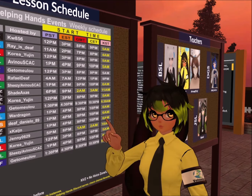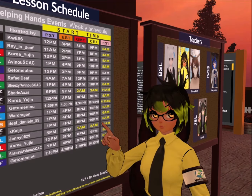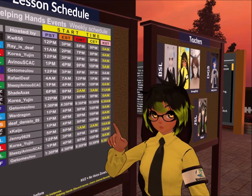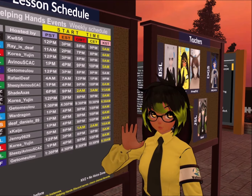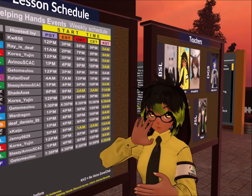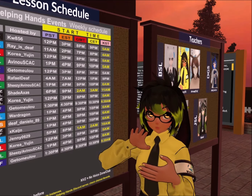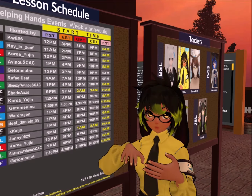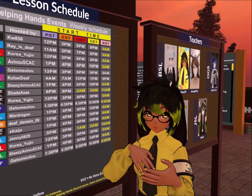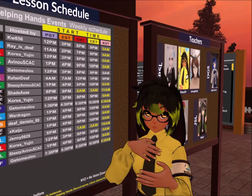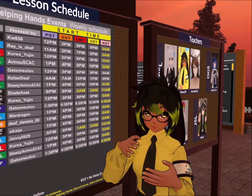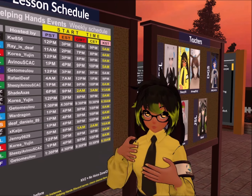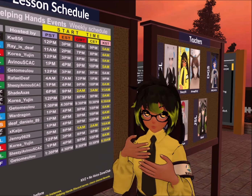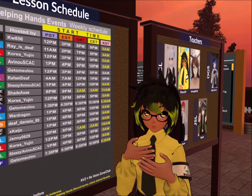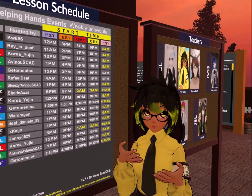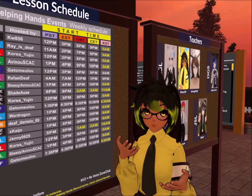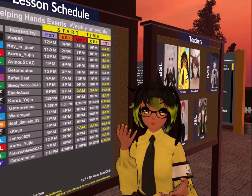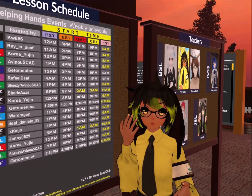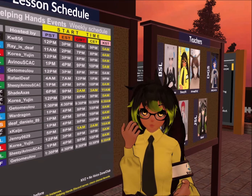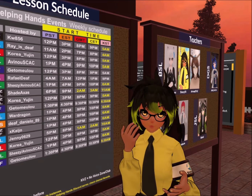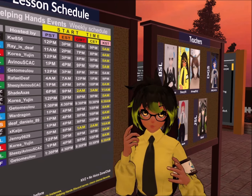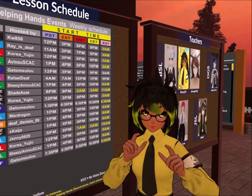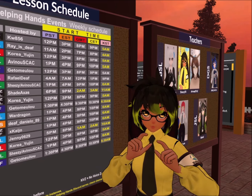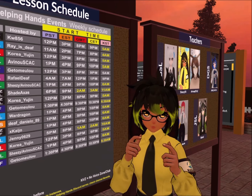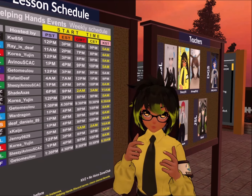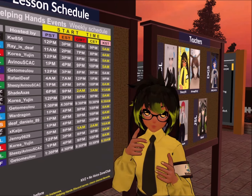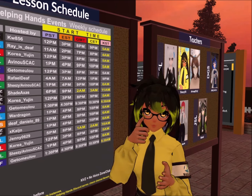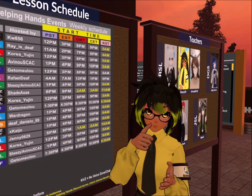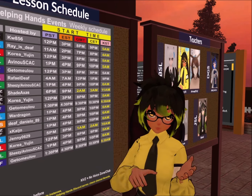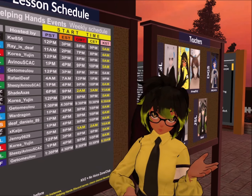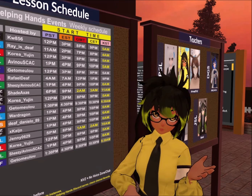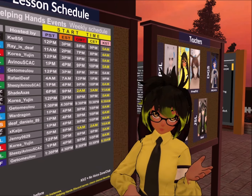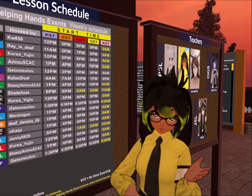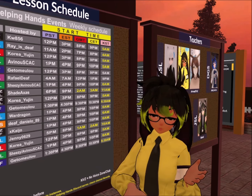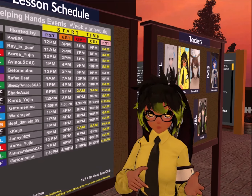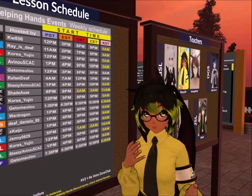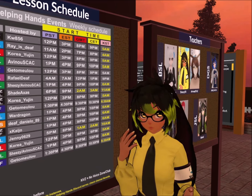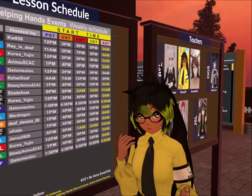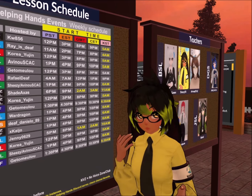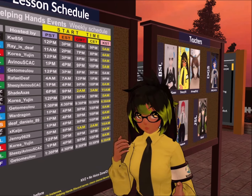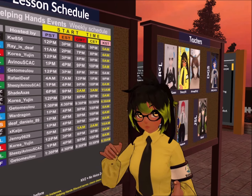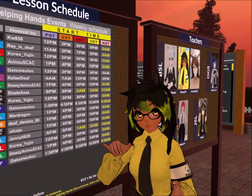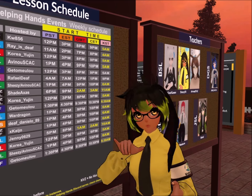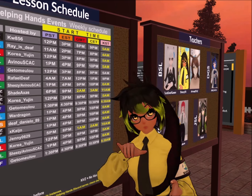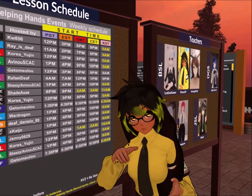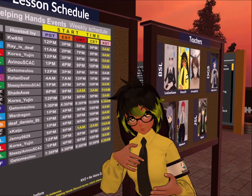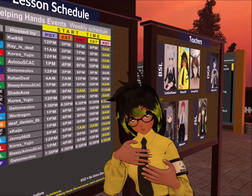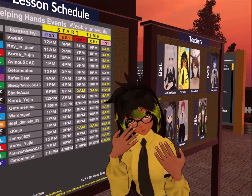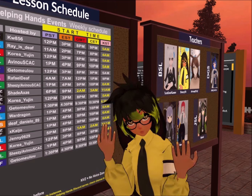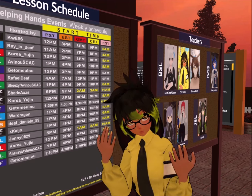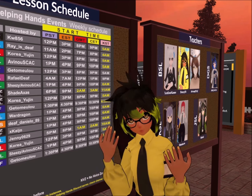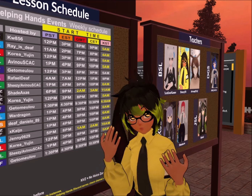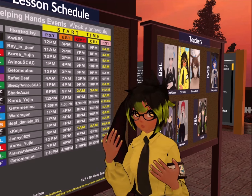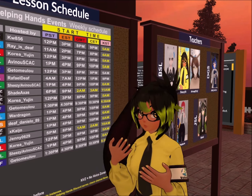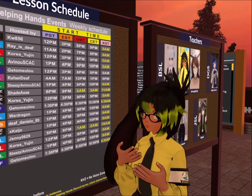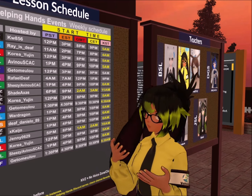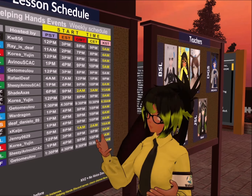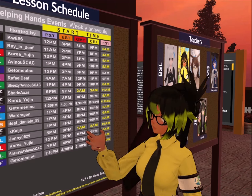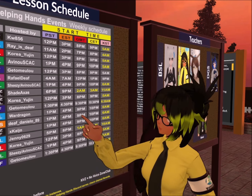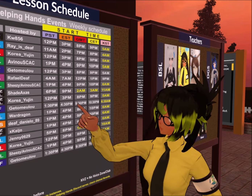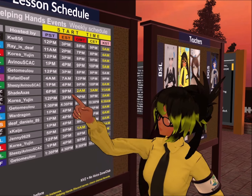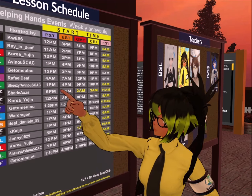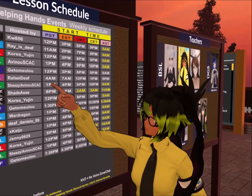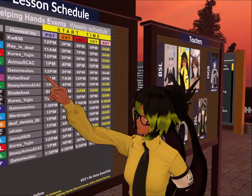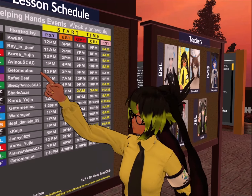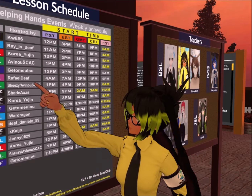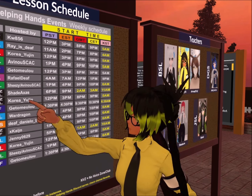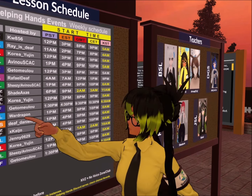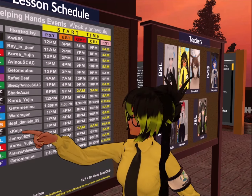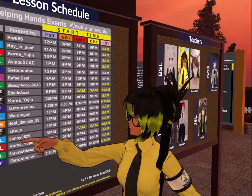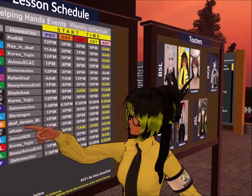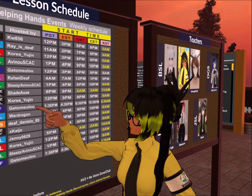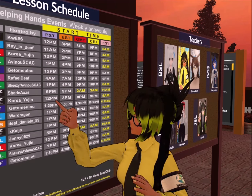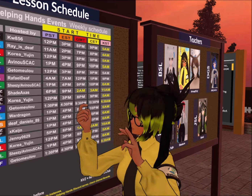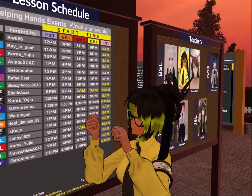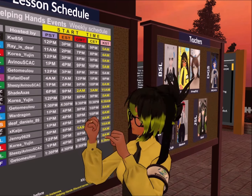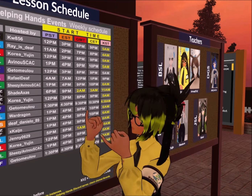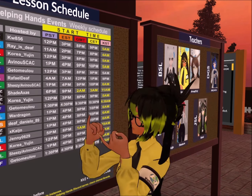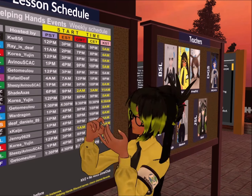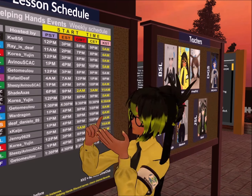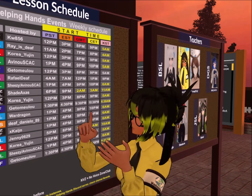This timetable shows which and when the classes start. You can see BSL on the board